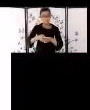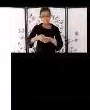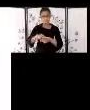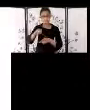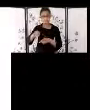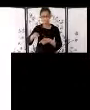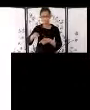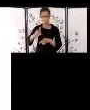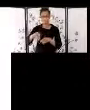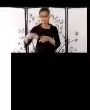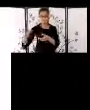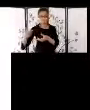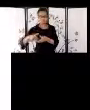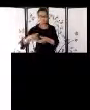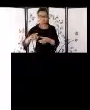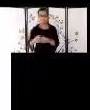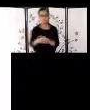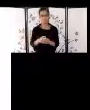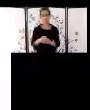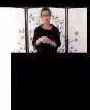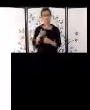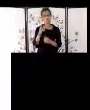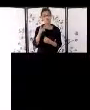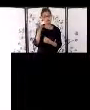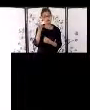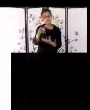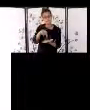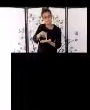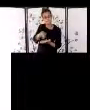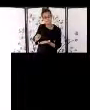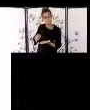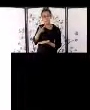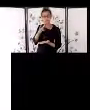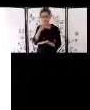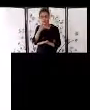work. If you know of anyone who would be a good assessor for our programs, there is a